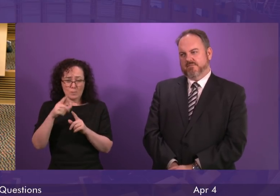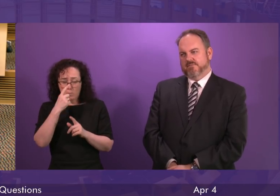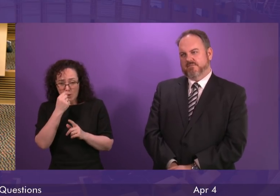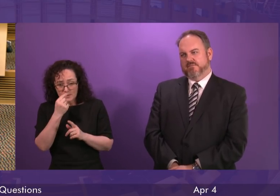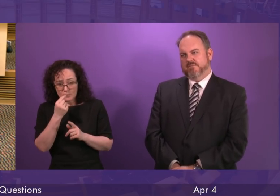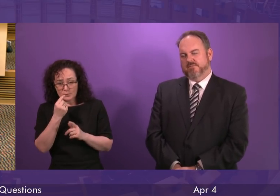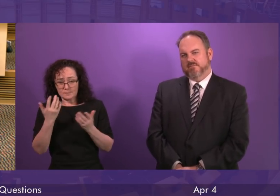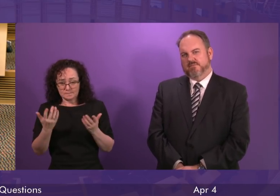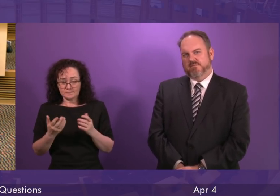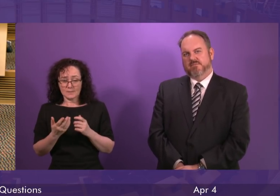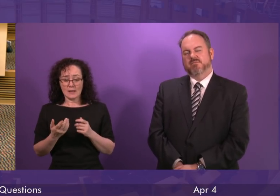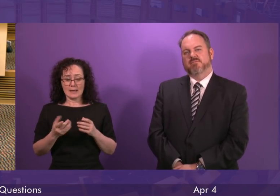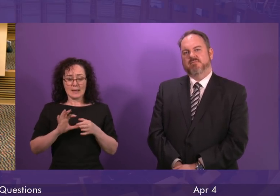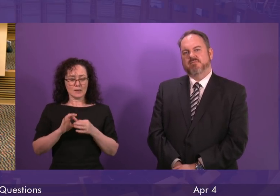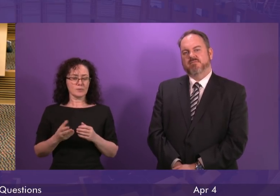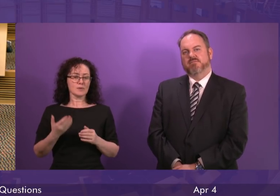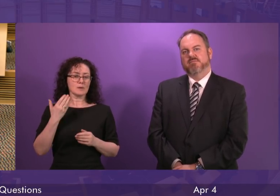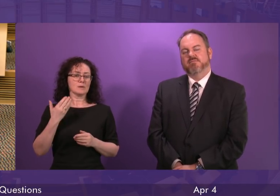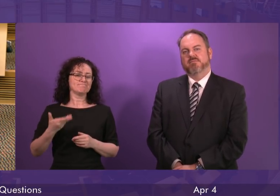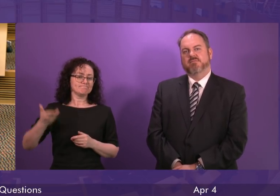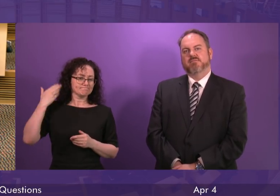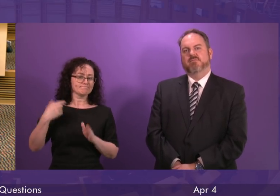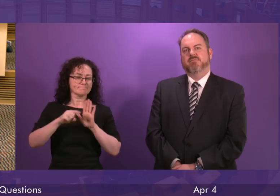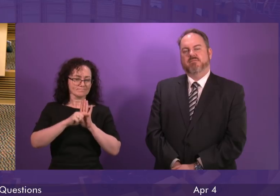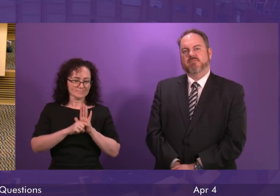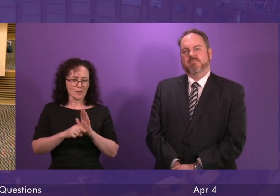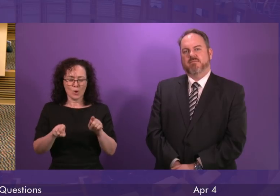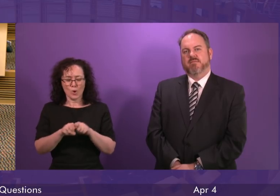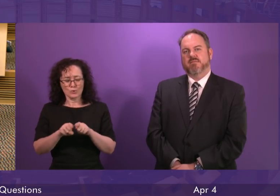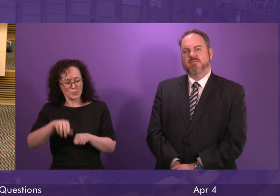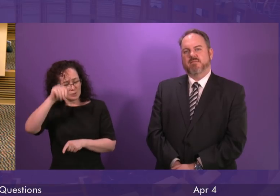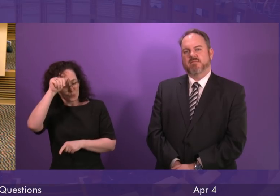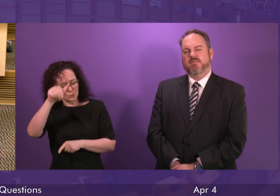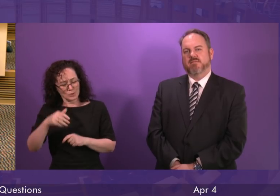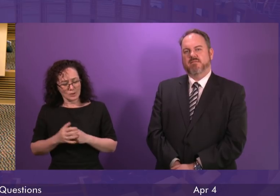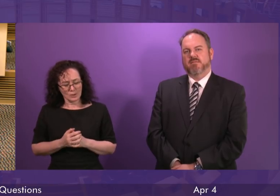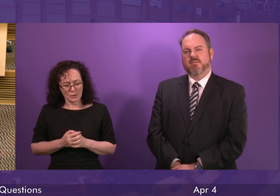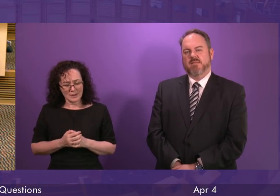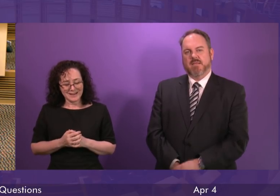the Misuse of Drugs Act 1971. As everyone will appreciate, it is also the case that